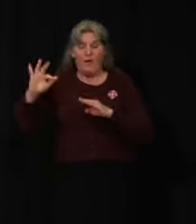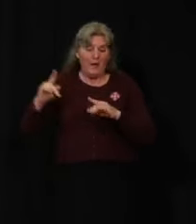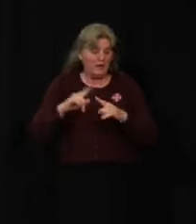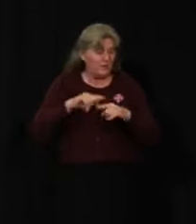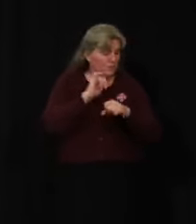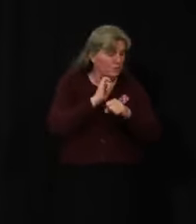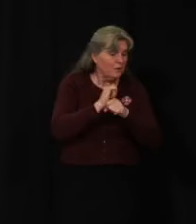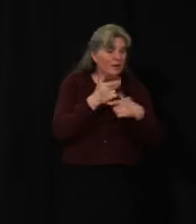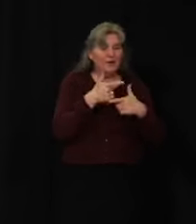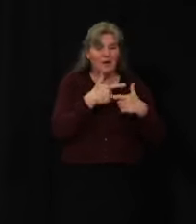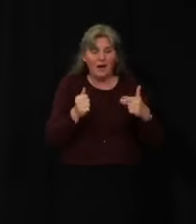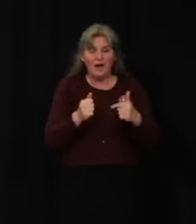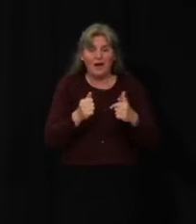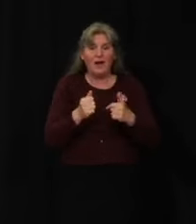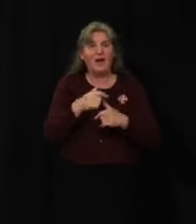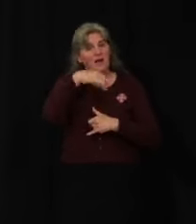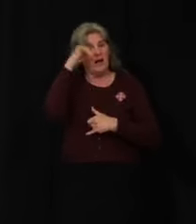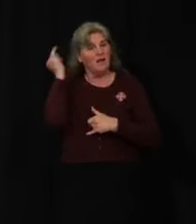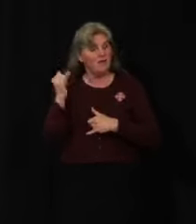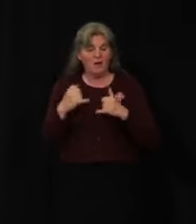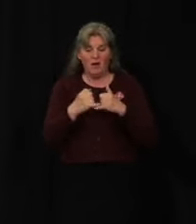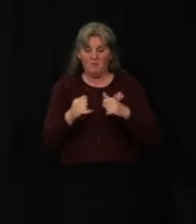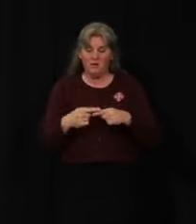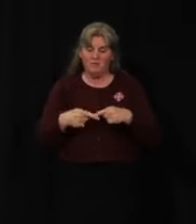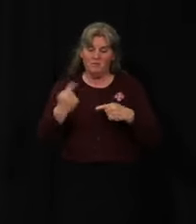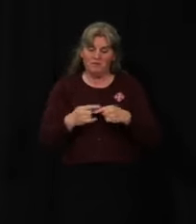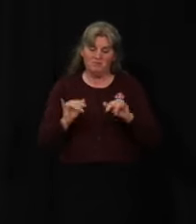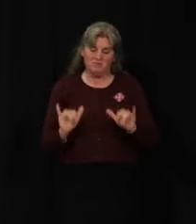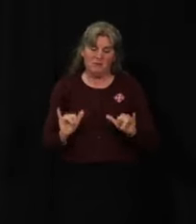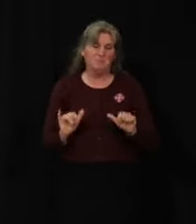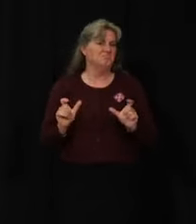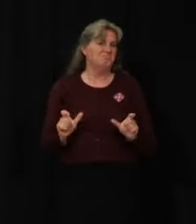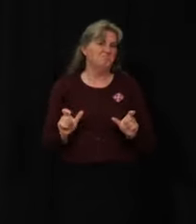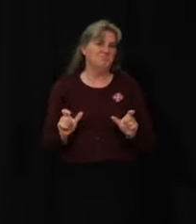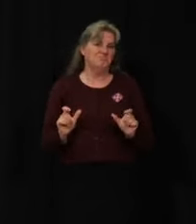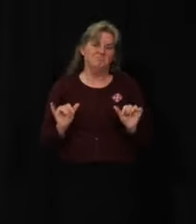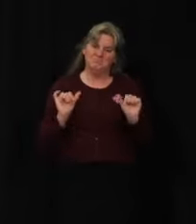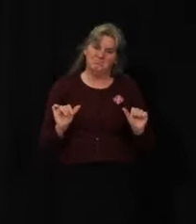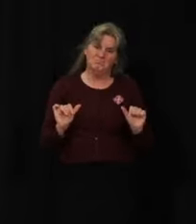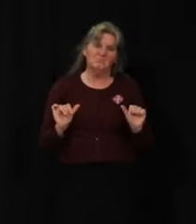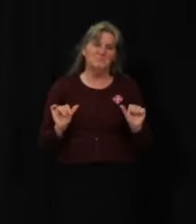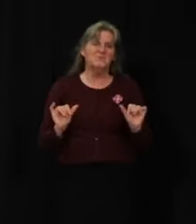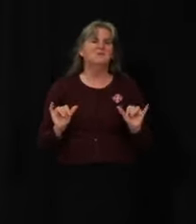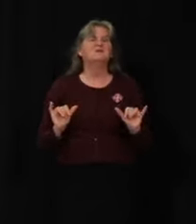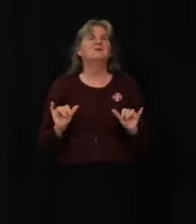work, border controls will remain in place for the time being.